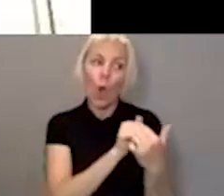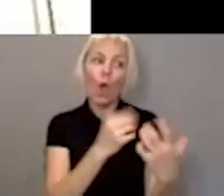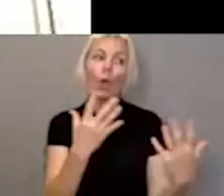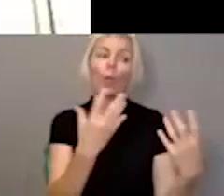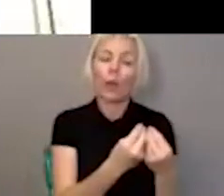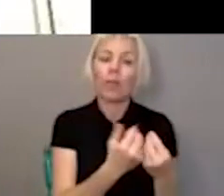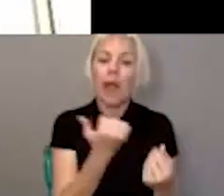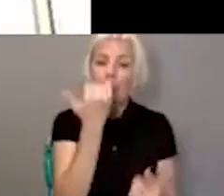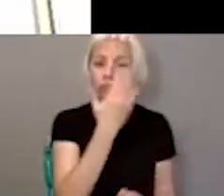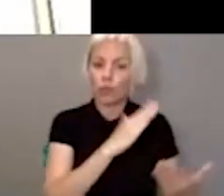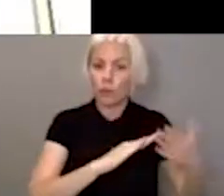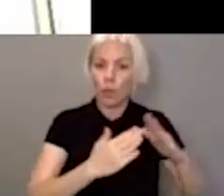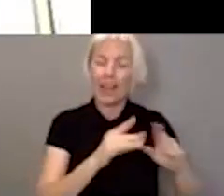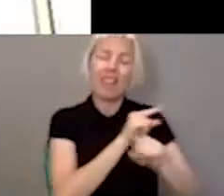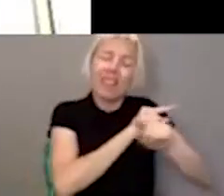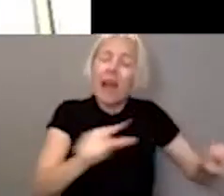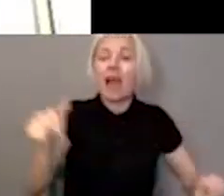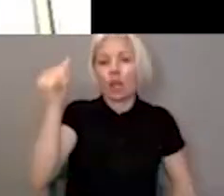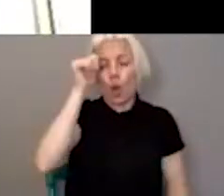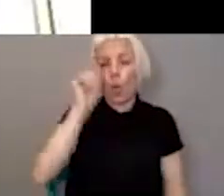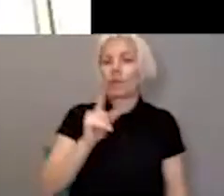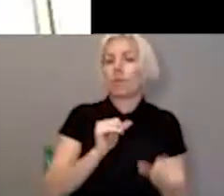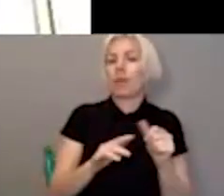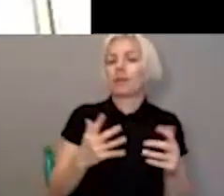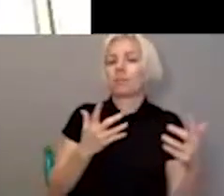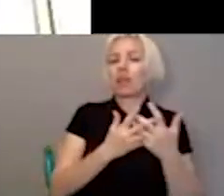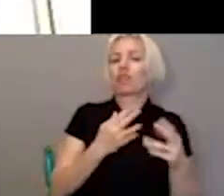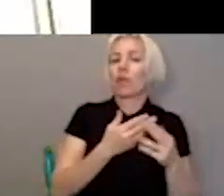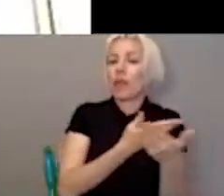communities on the ground. And it's really important that we continue to do that. It's